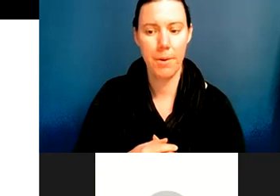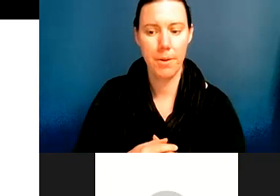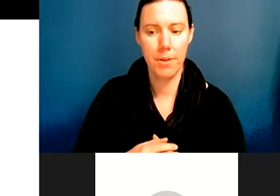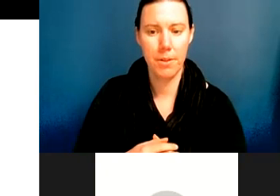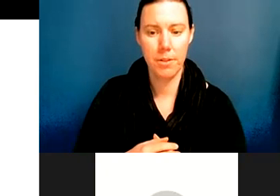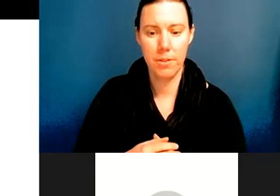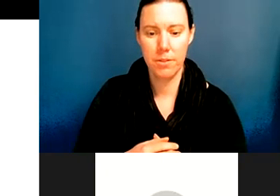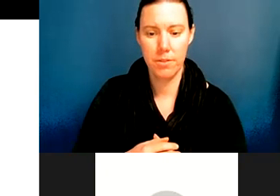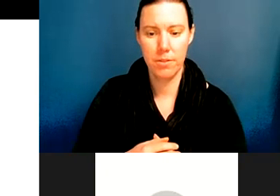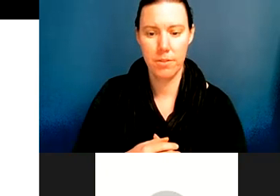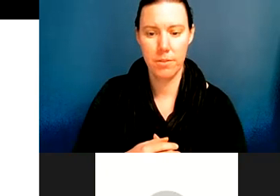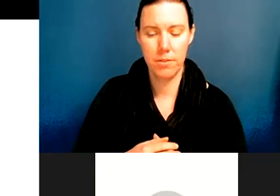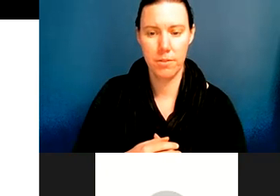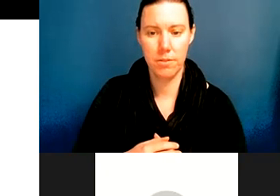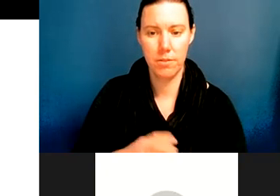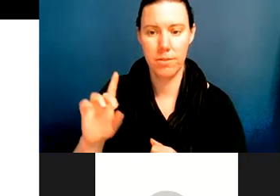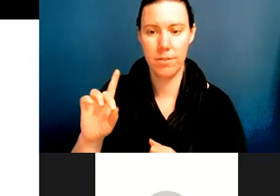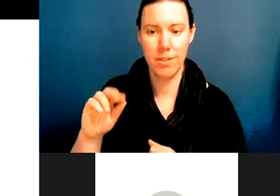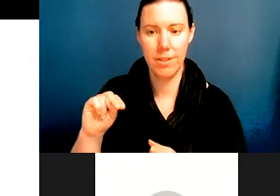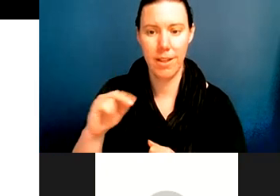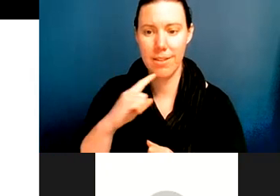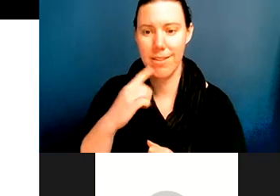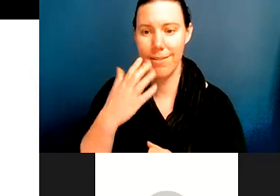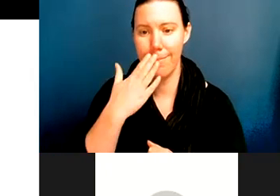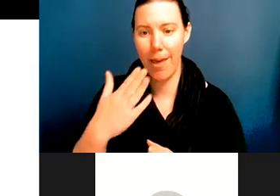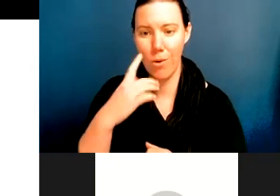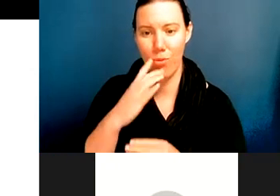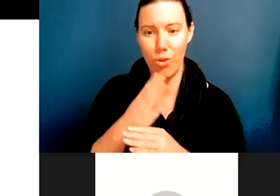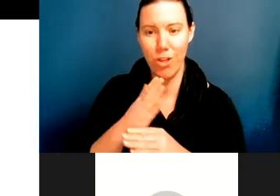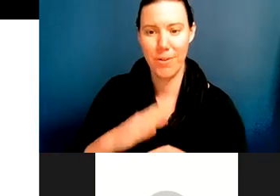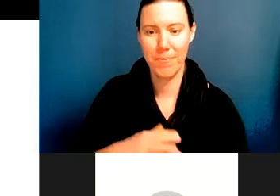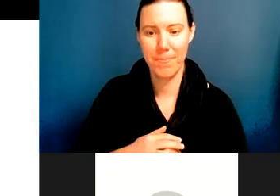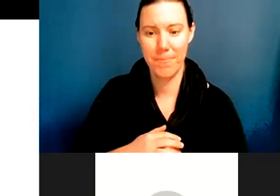[Dan] Thank you so much for sharing. Thank you for sharing.